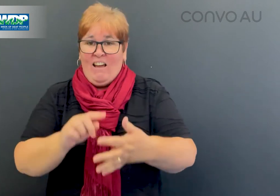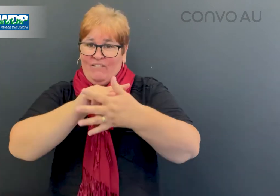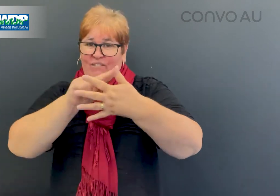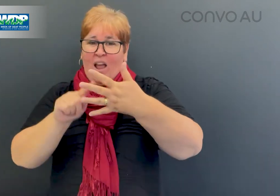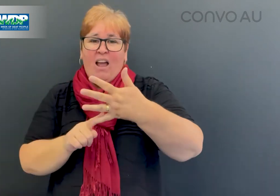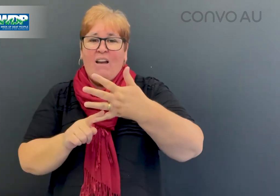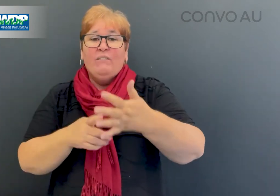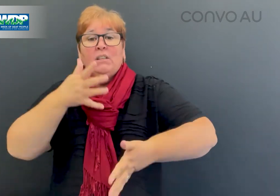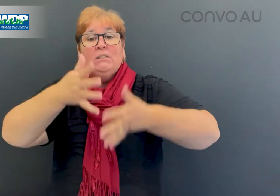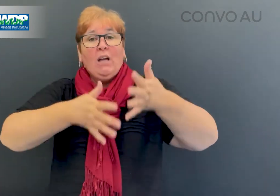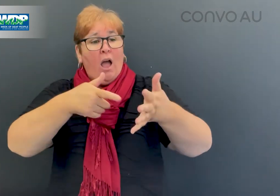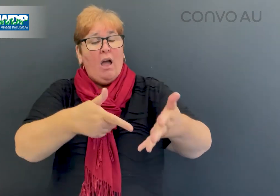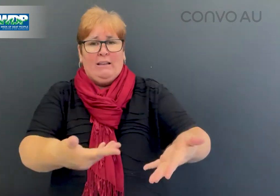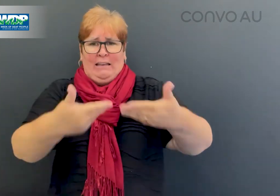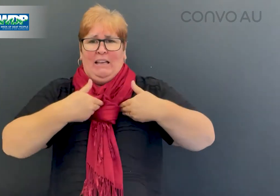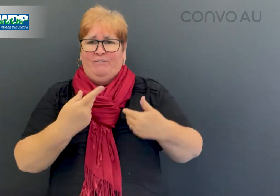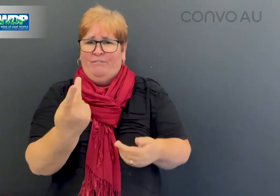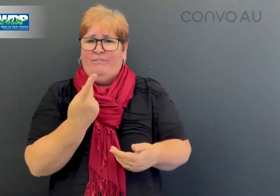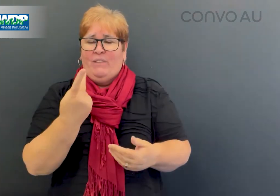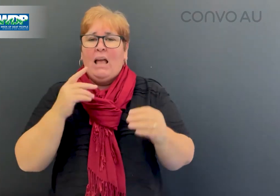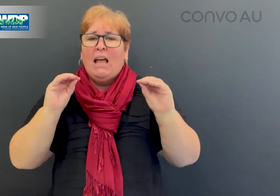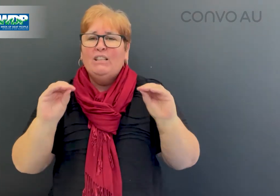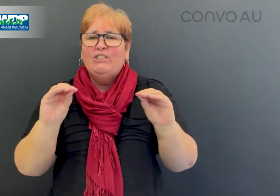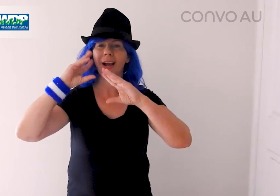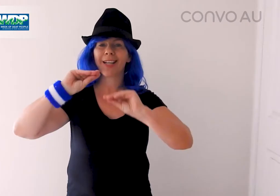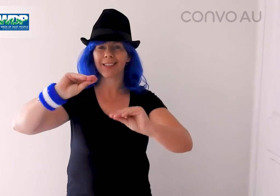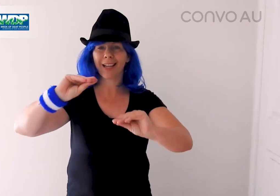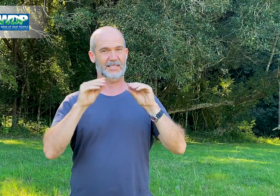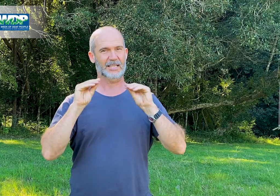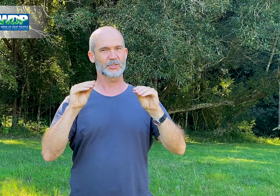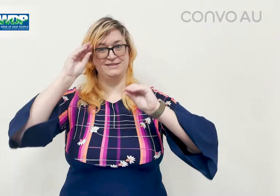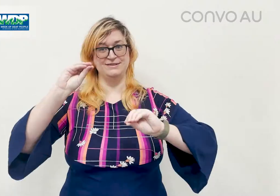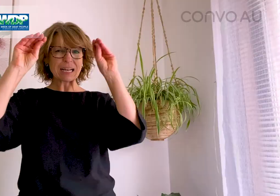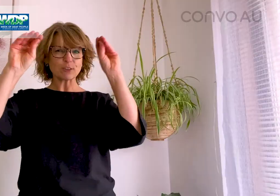To sign gives us education.